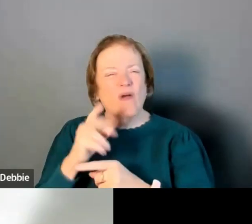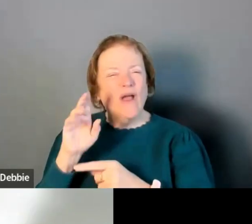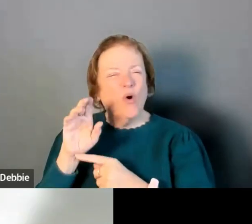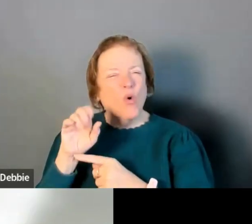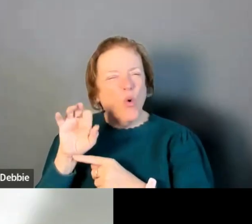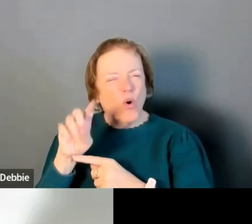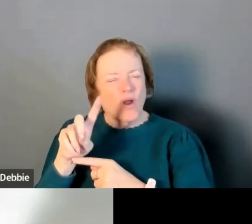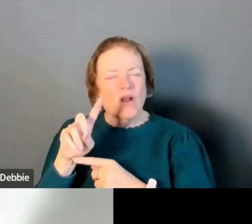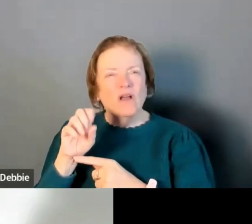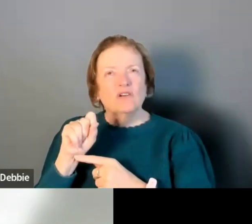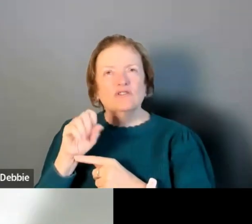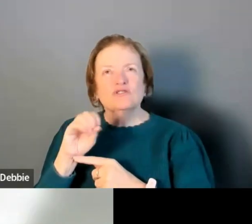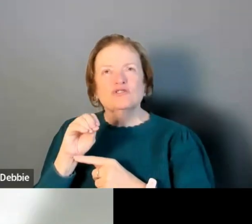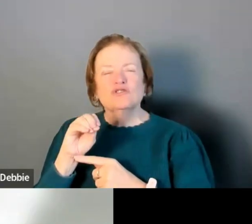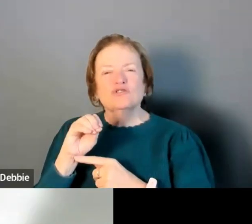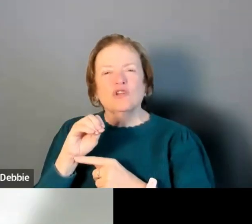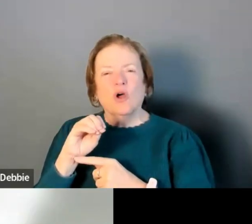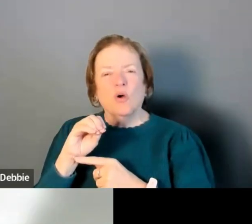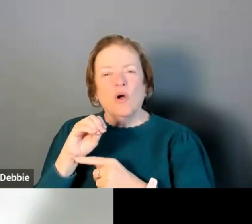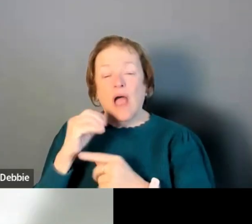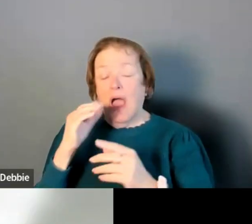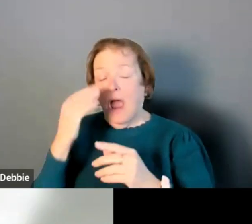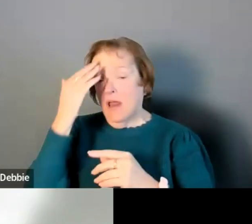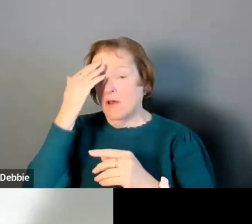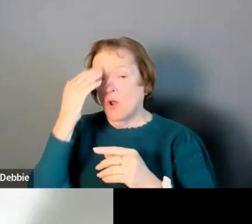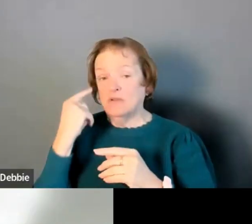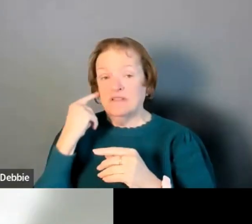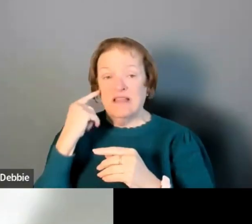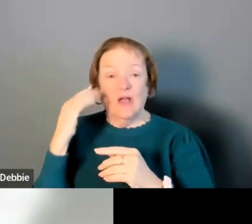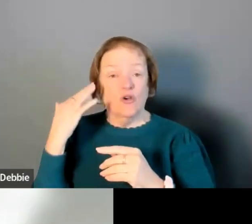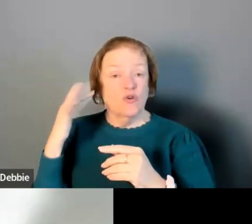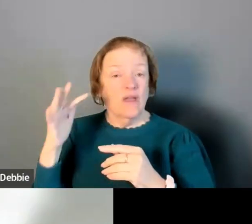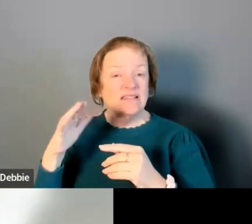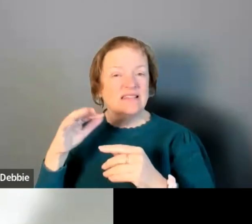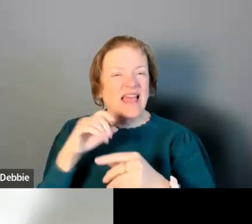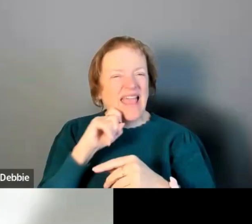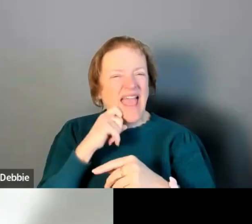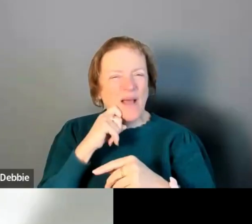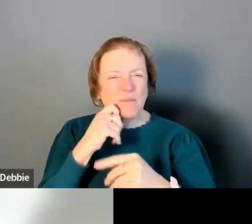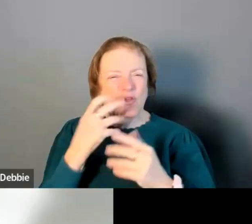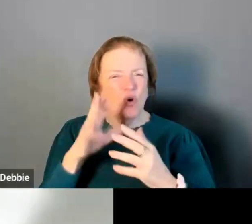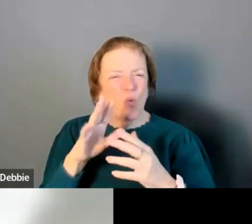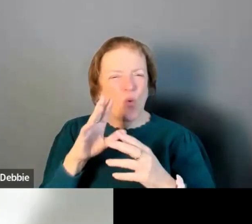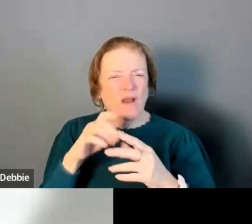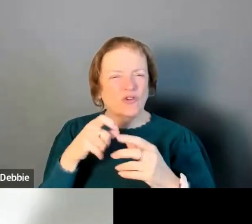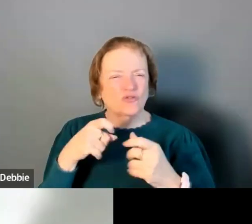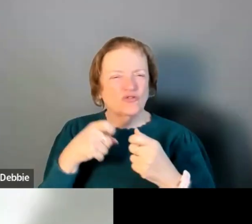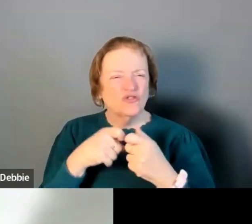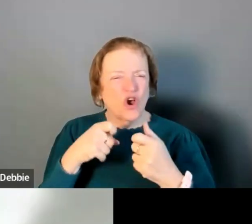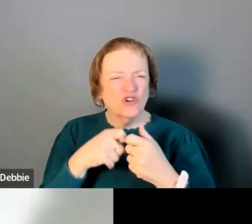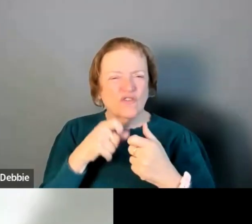you know I know it sounds crazy, we all think that, it is like Apple. Sometimes you do not want to charge your things if it is not a certain product.